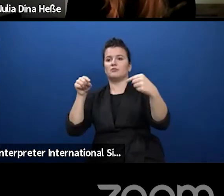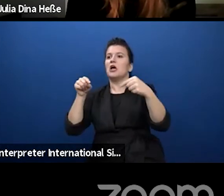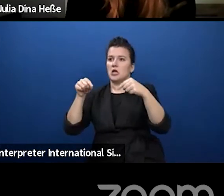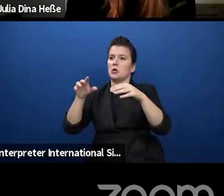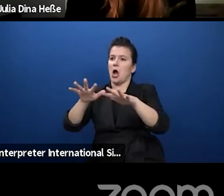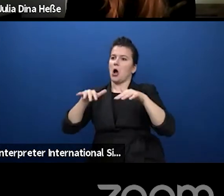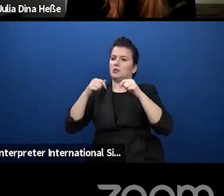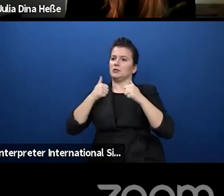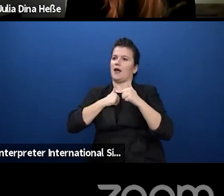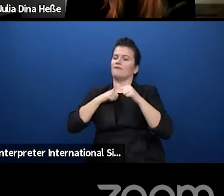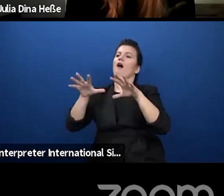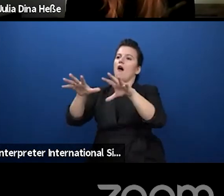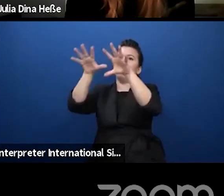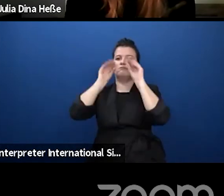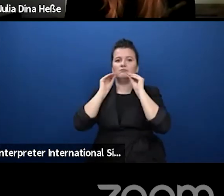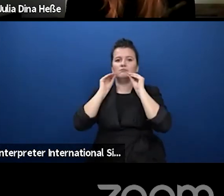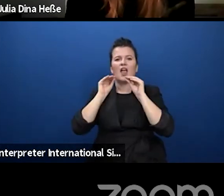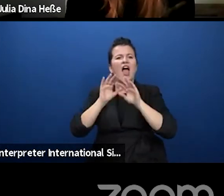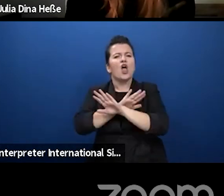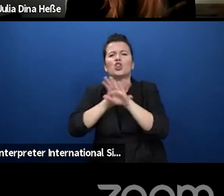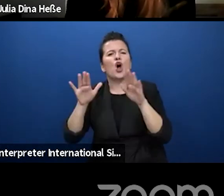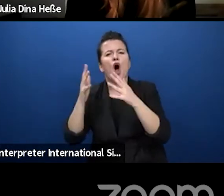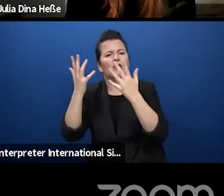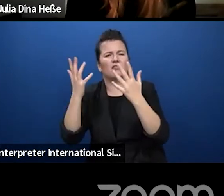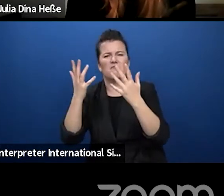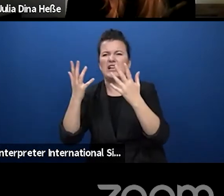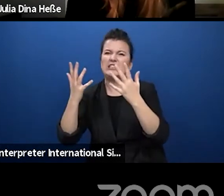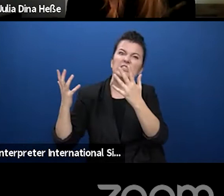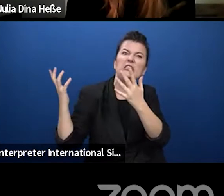always like very very conformative like conforming work in that sense. I mean but I think like in